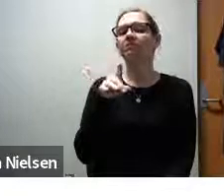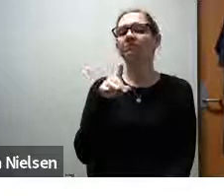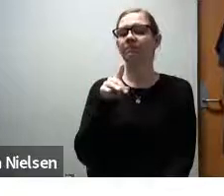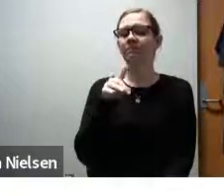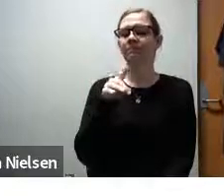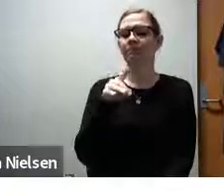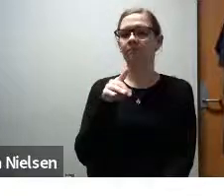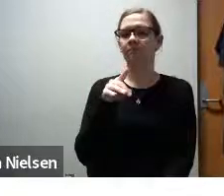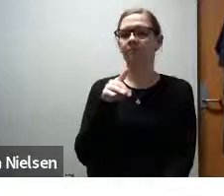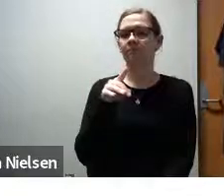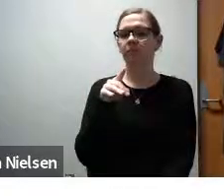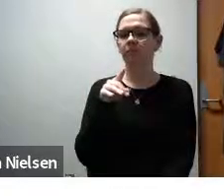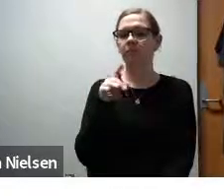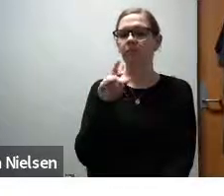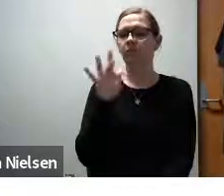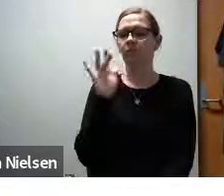You would click on share